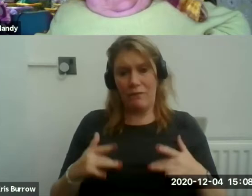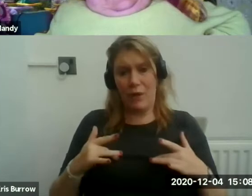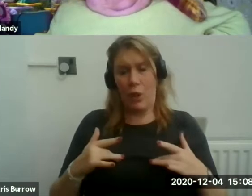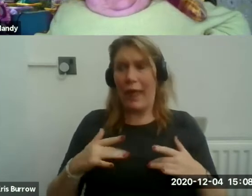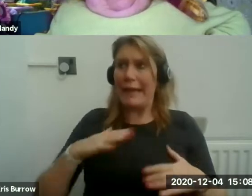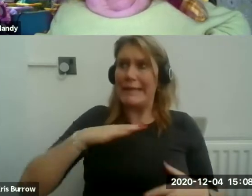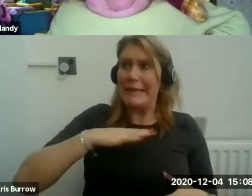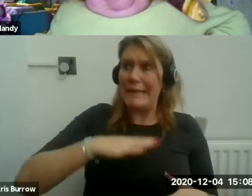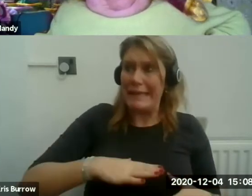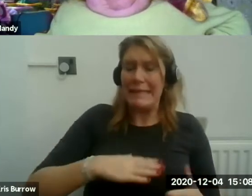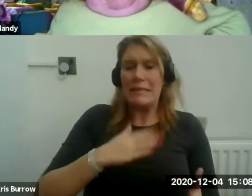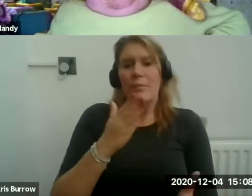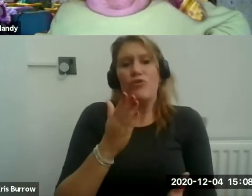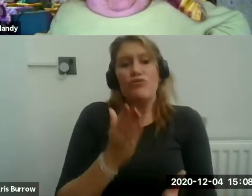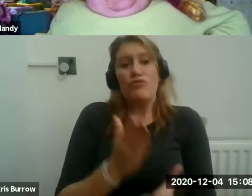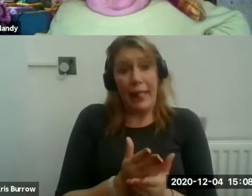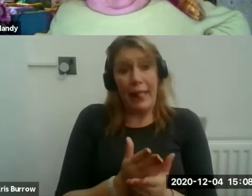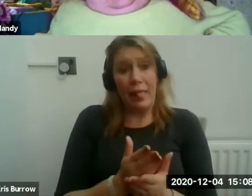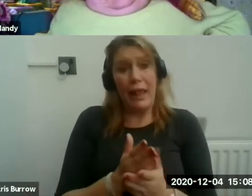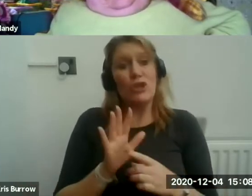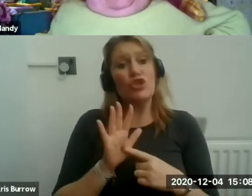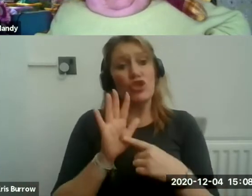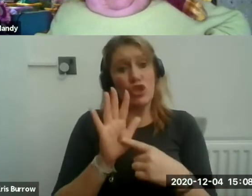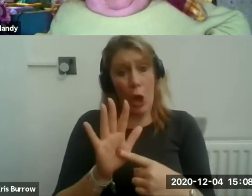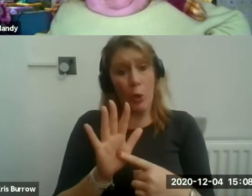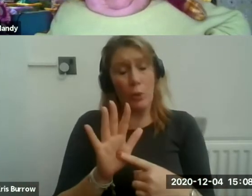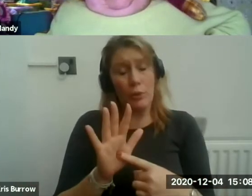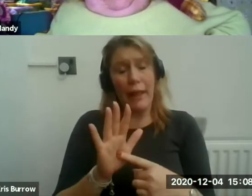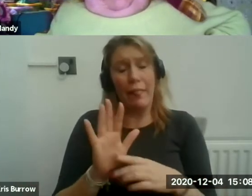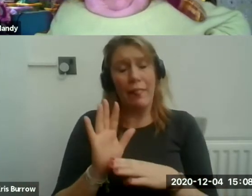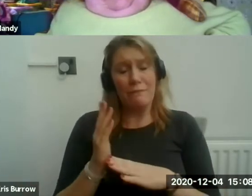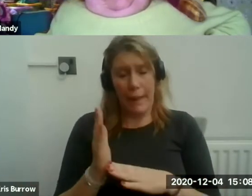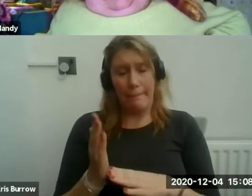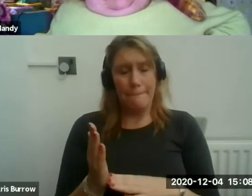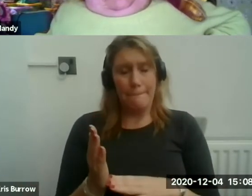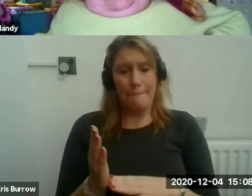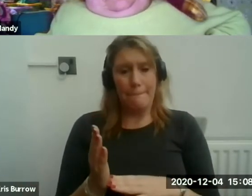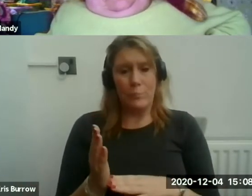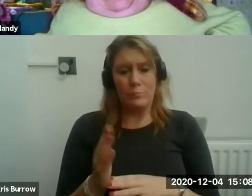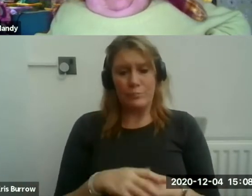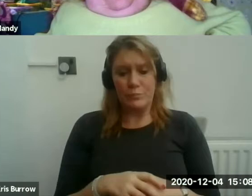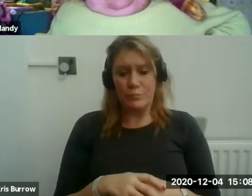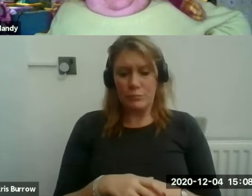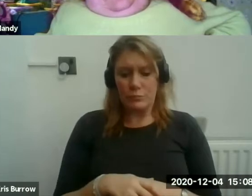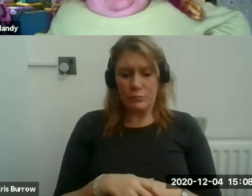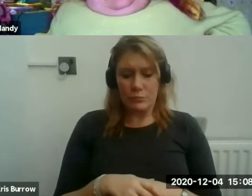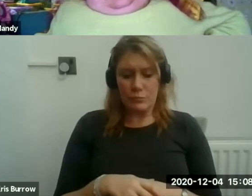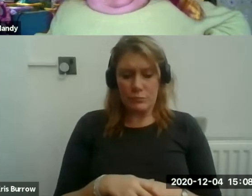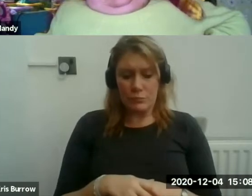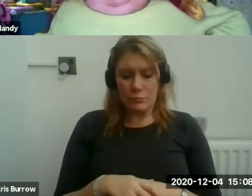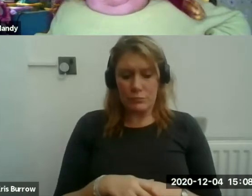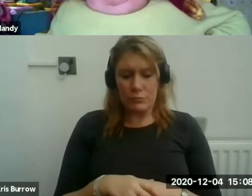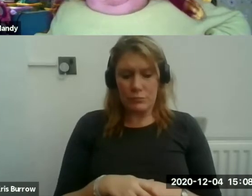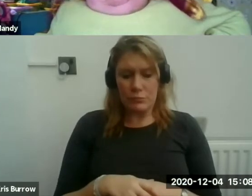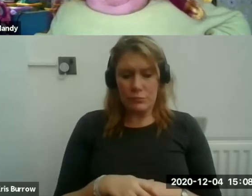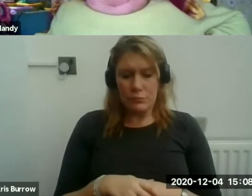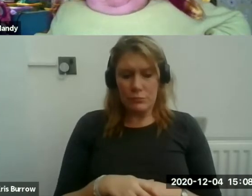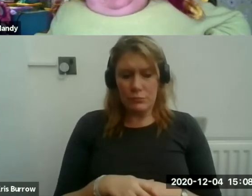over very well, actually, in the film itself. Because although we've got four